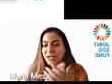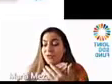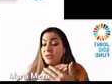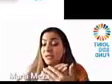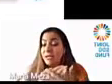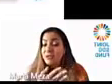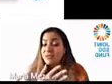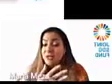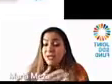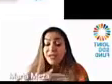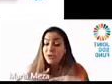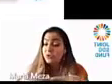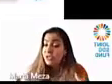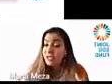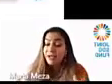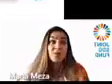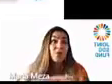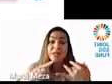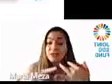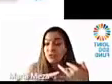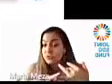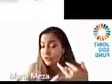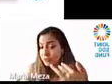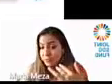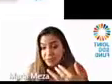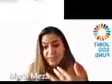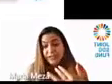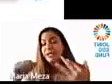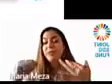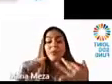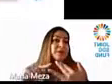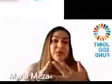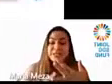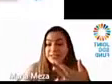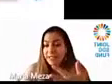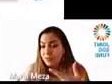what we want is for you to tell us what the name of your initiative is How many women are